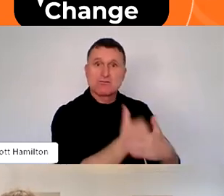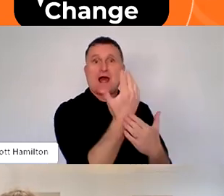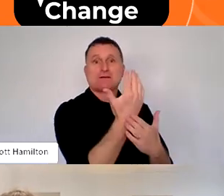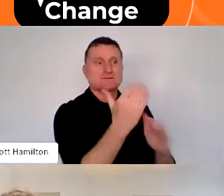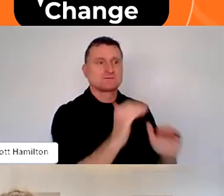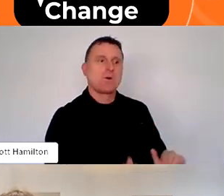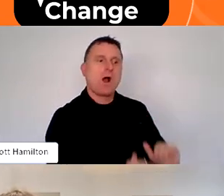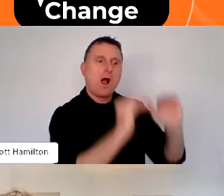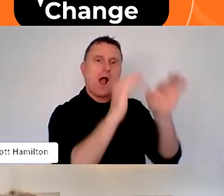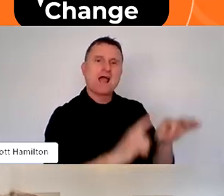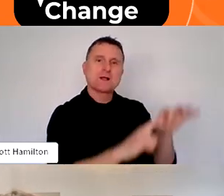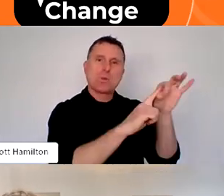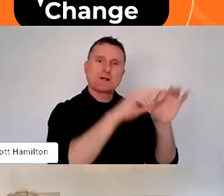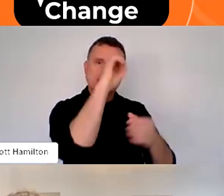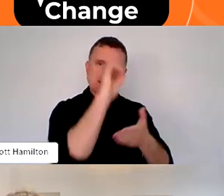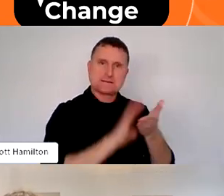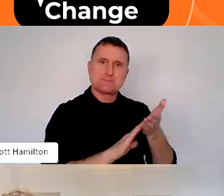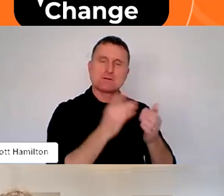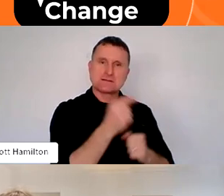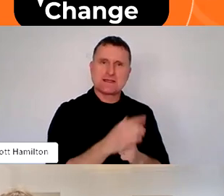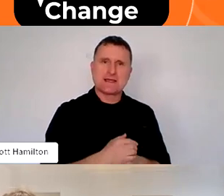need to be alert to the current political environment that we're